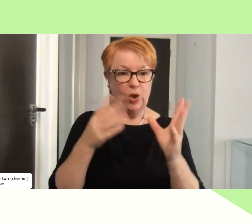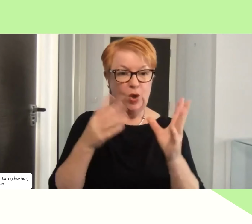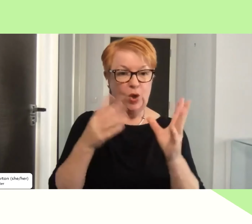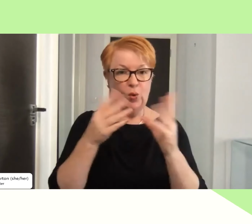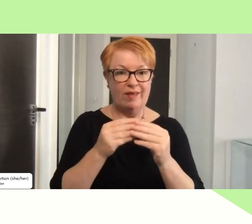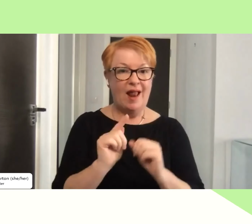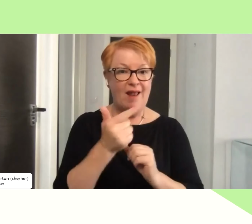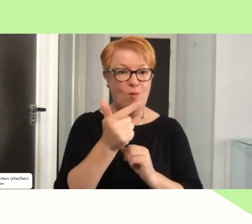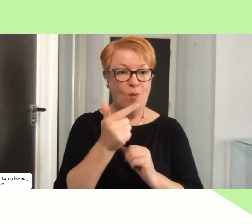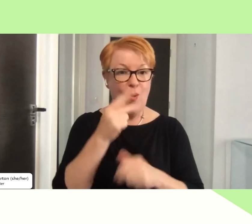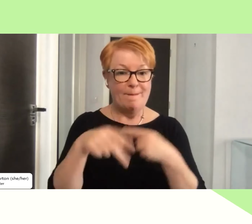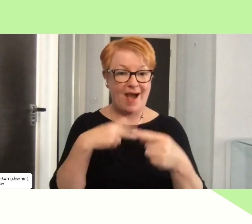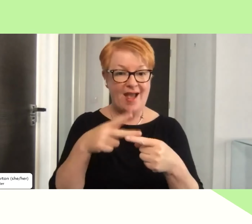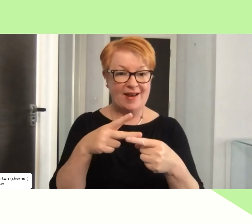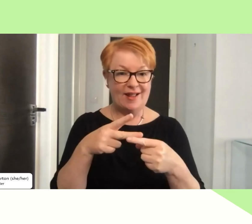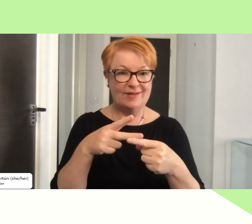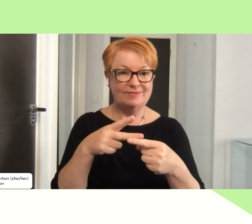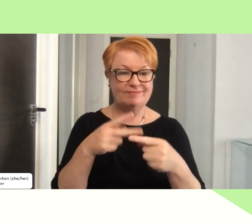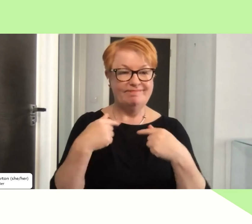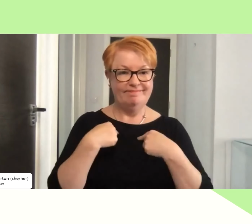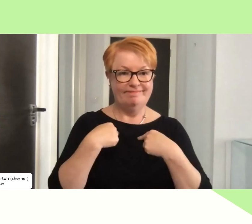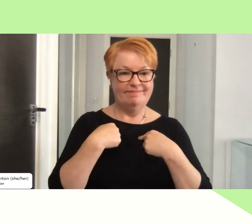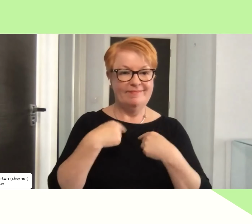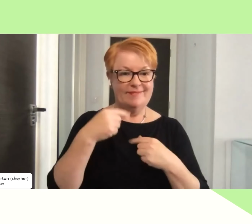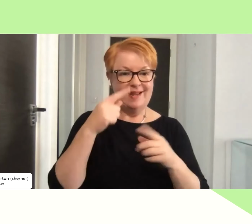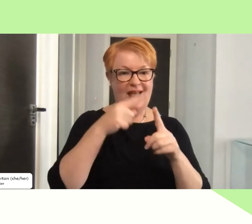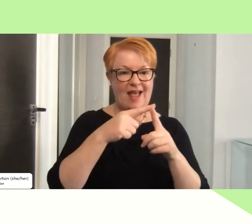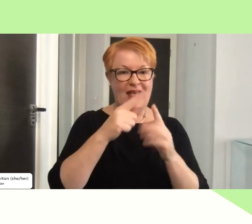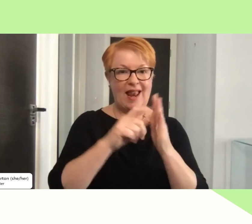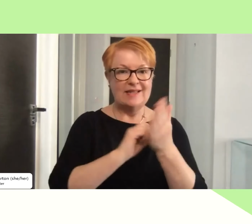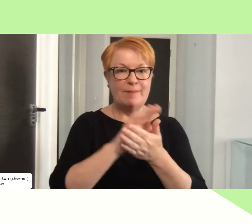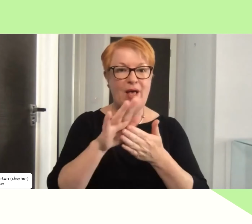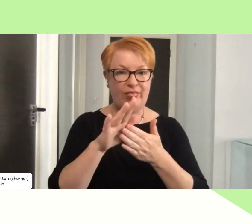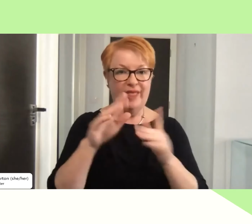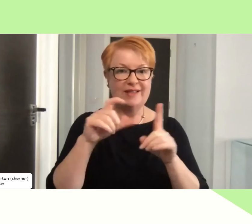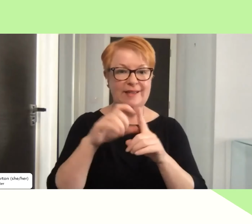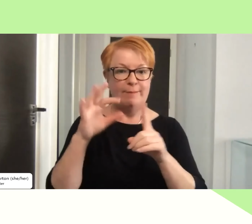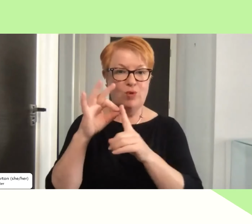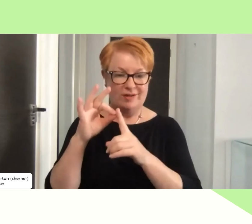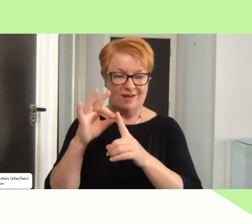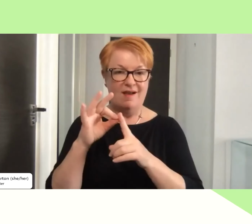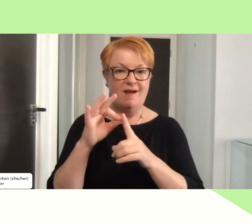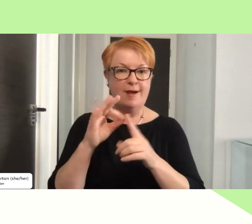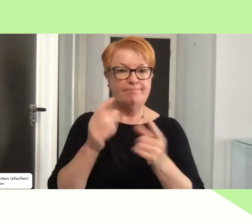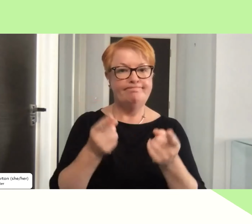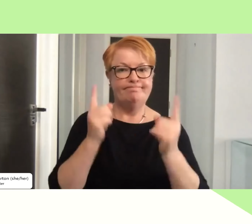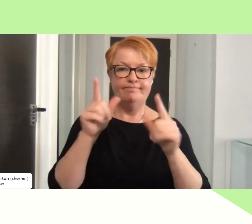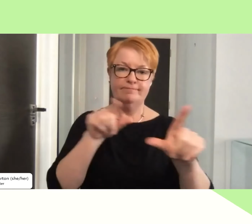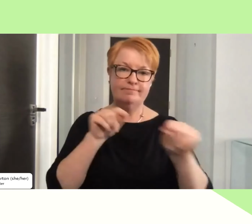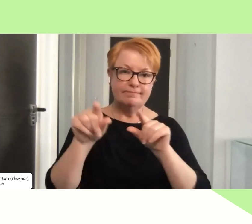I am Elisabeth Del Prete, the Senior Curator (Learning & Live Research) at UP Projects.